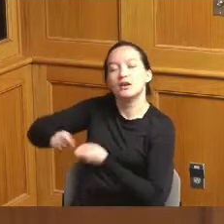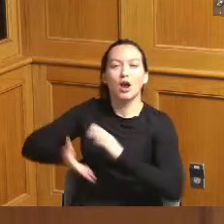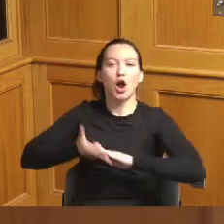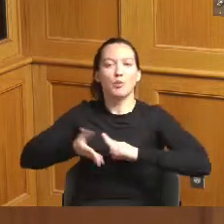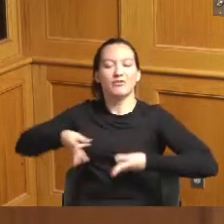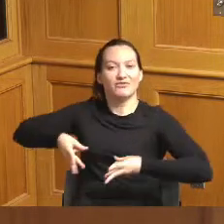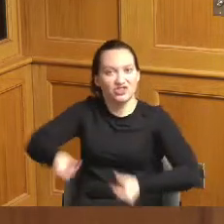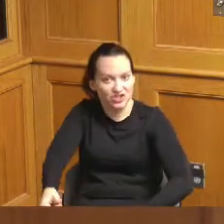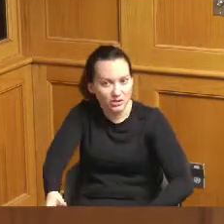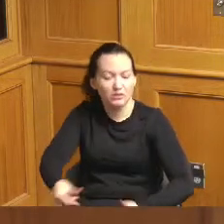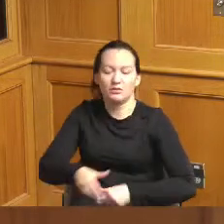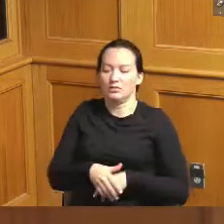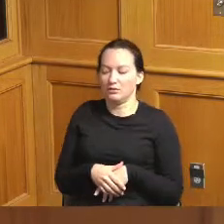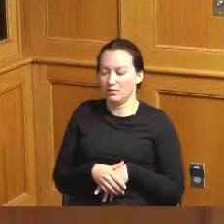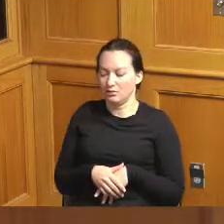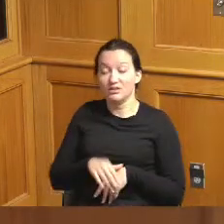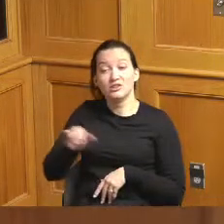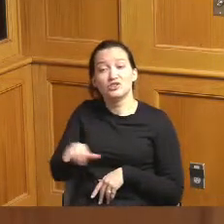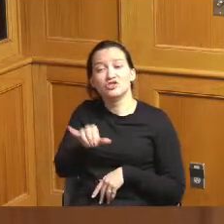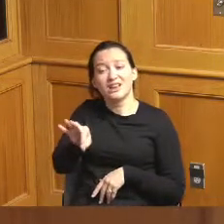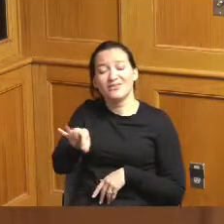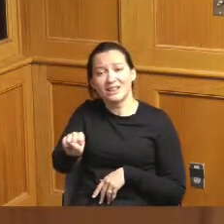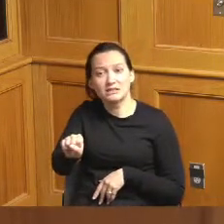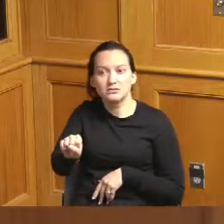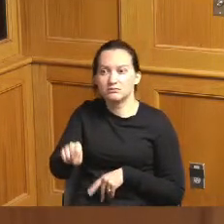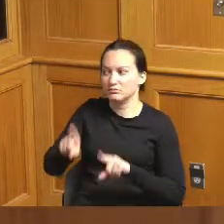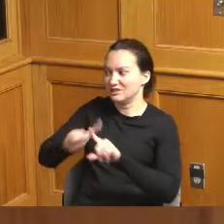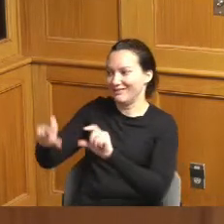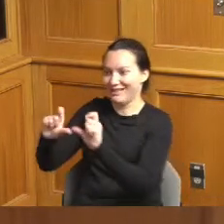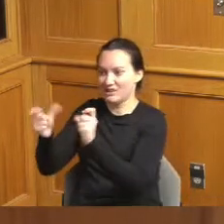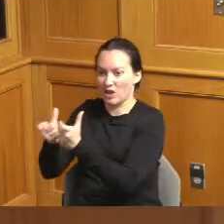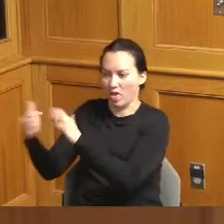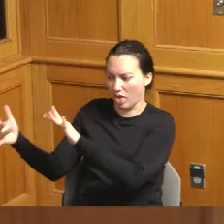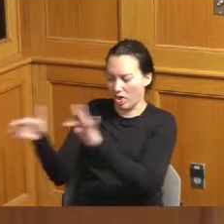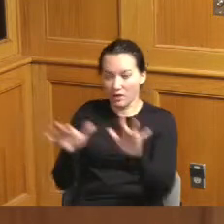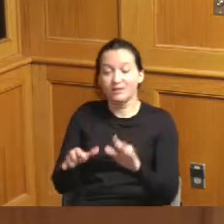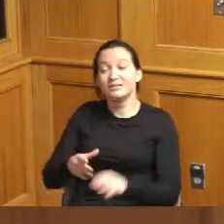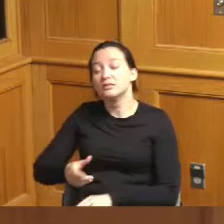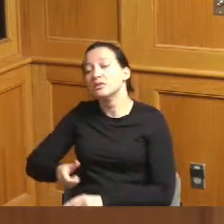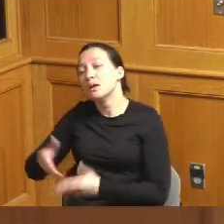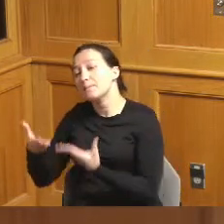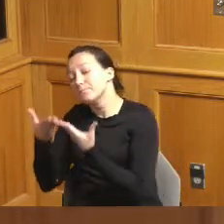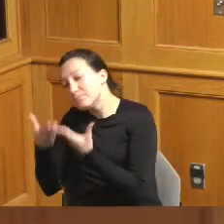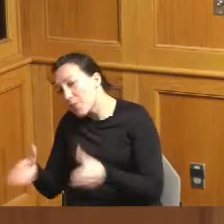associated with JFS and the different agencies both public and private that they work with in the